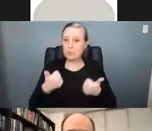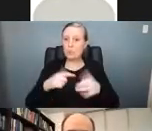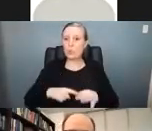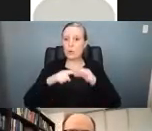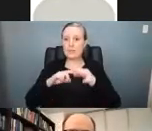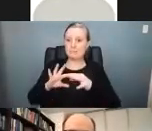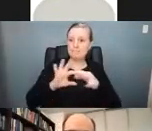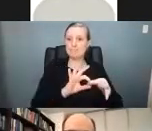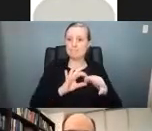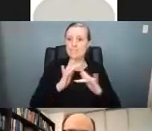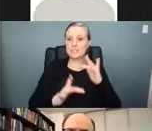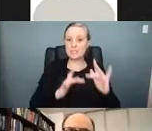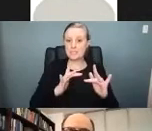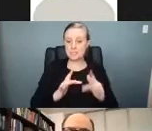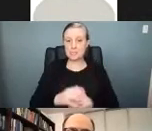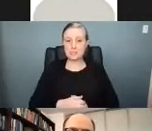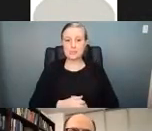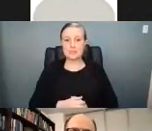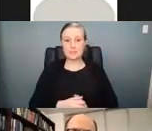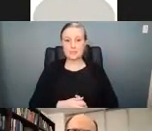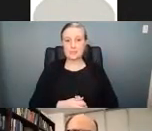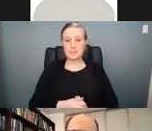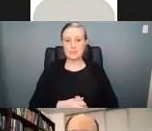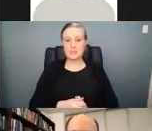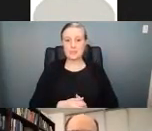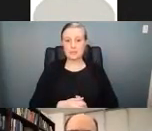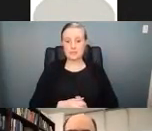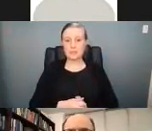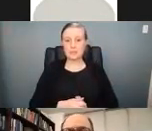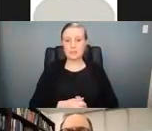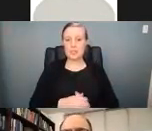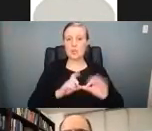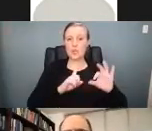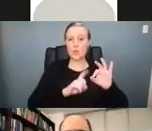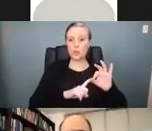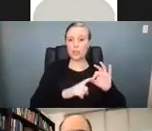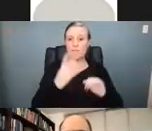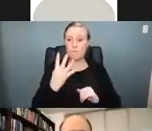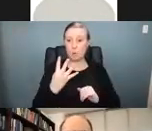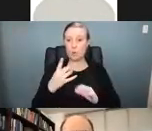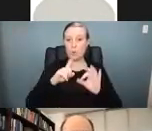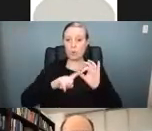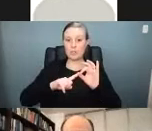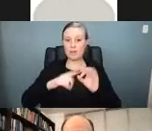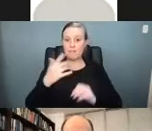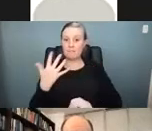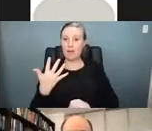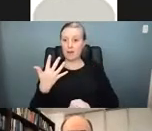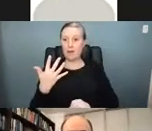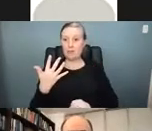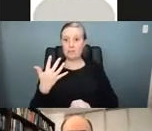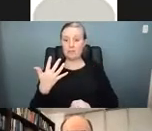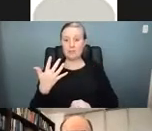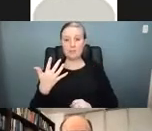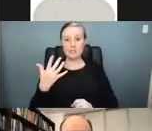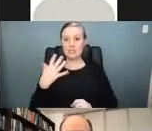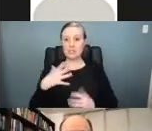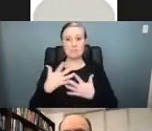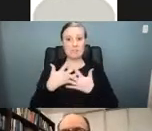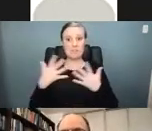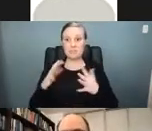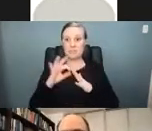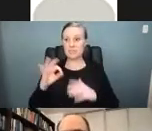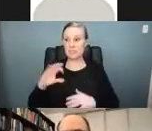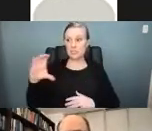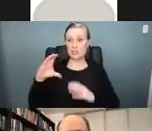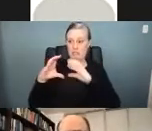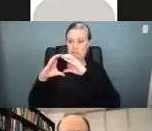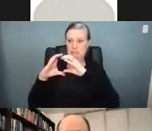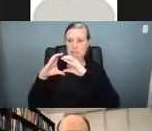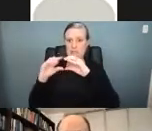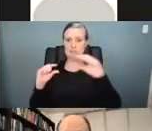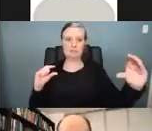So you can see here that in quintile four and quintile five, it's substantial. In quintile